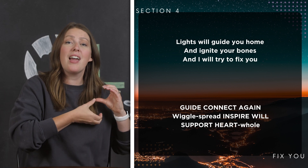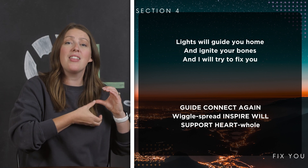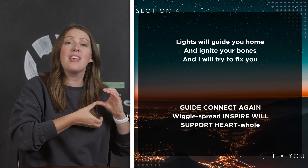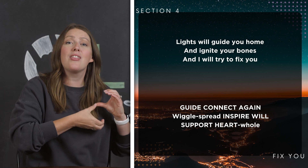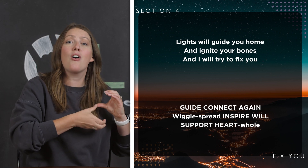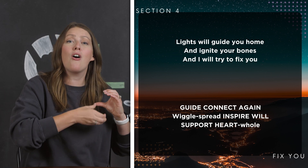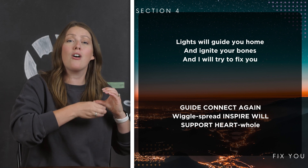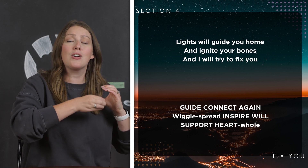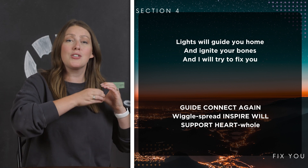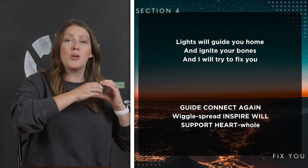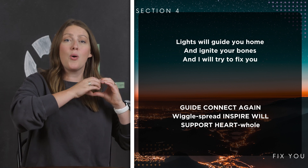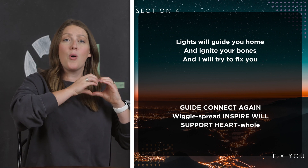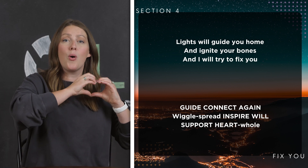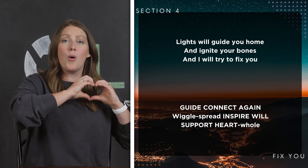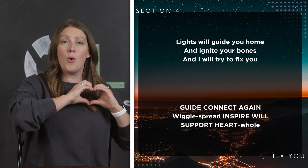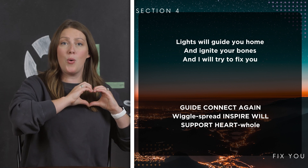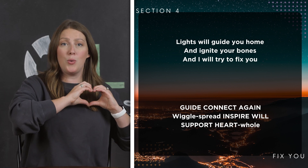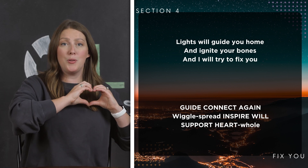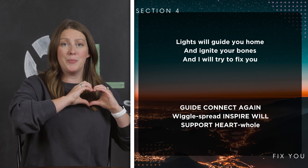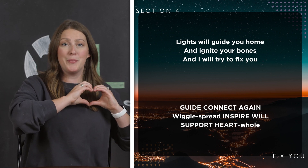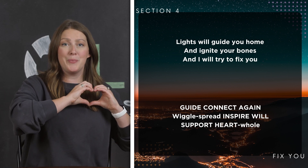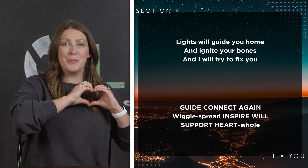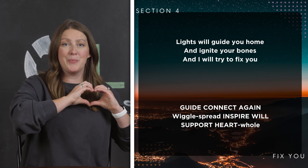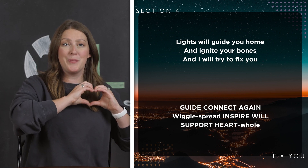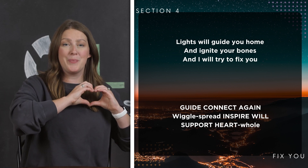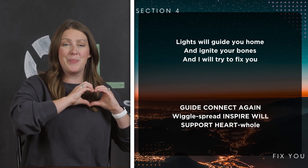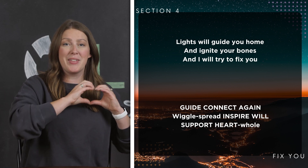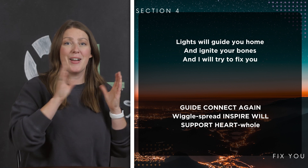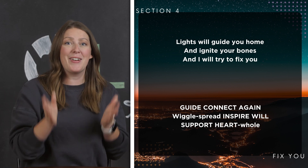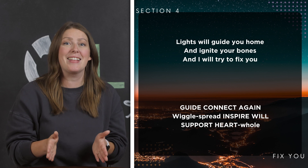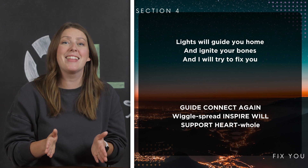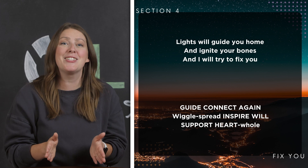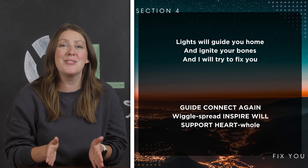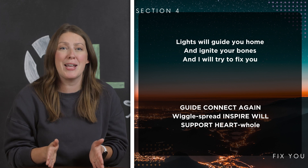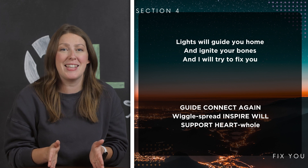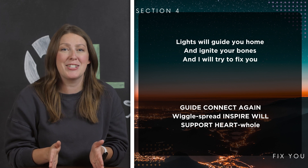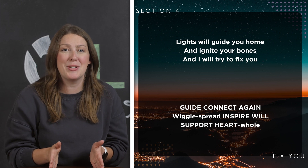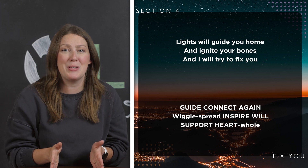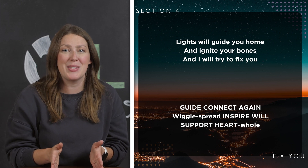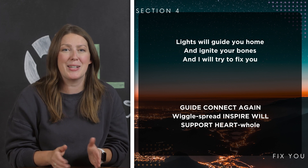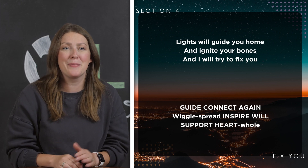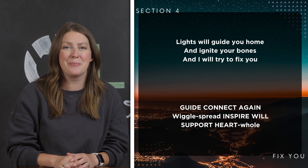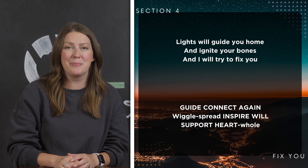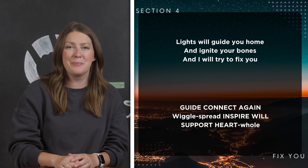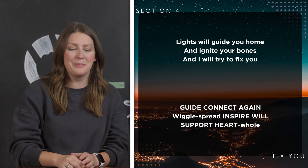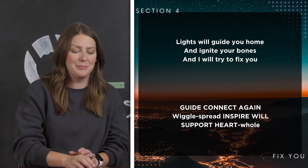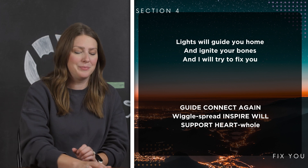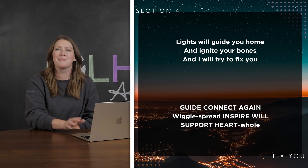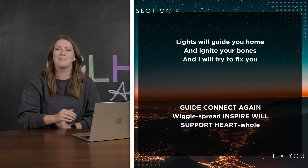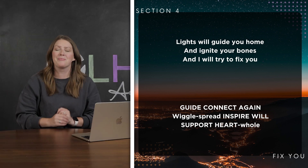And then the heart whole. All right let's do that section of music.